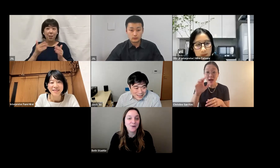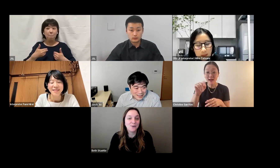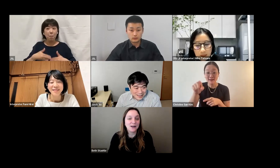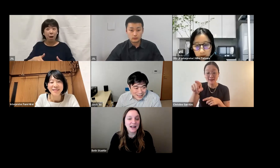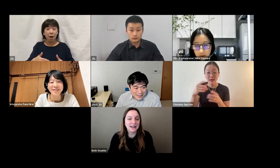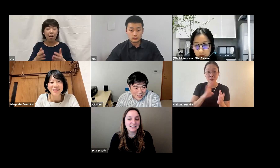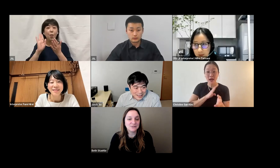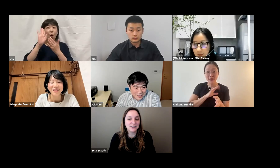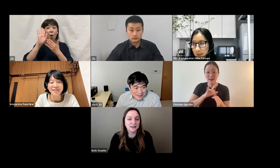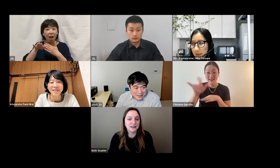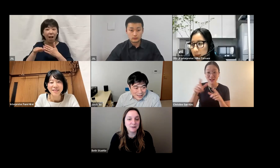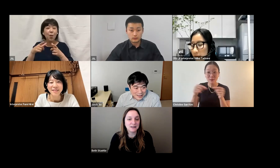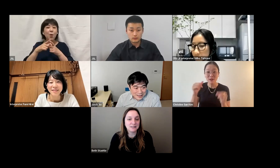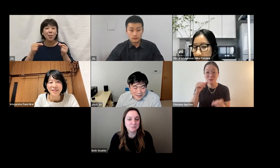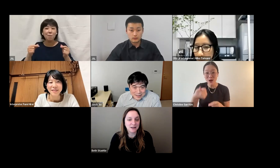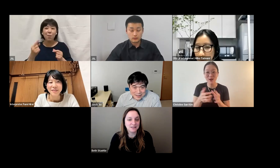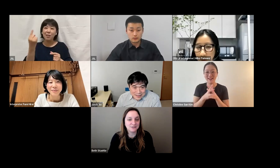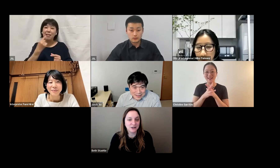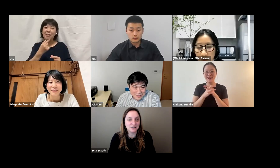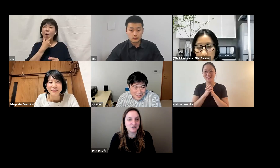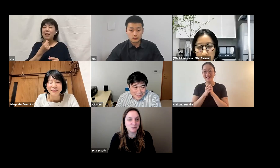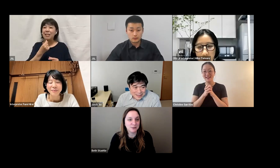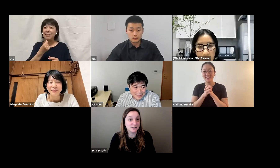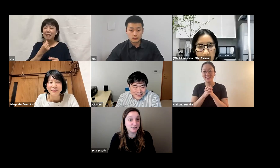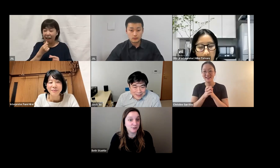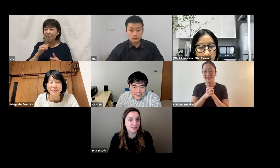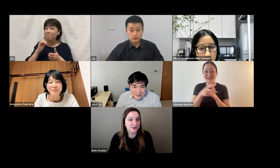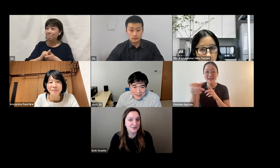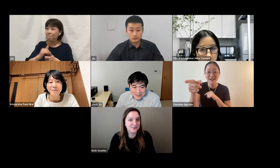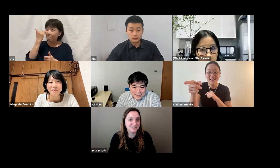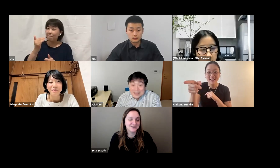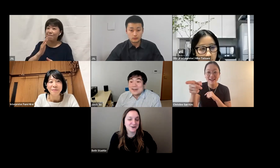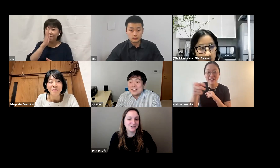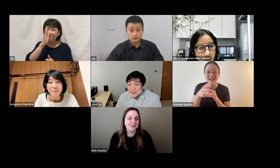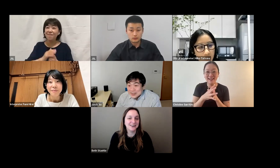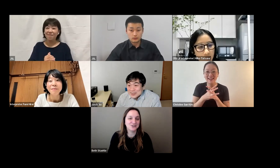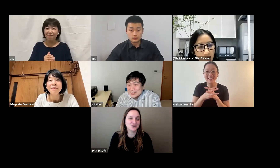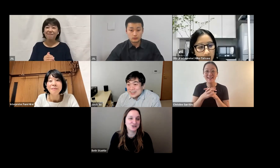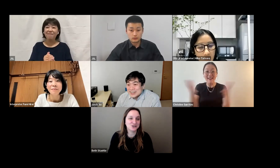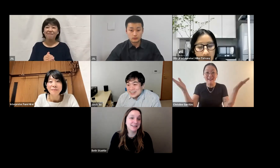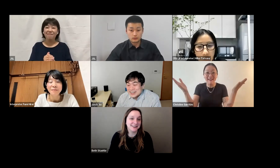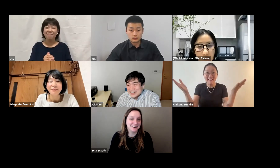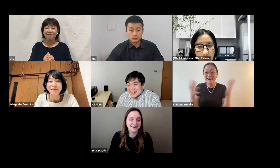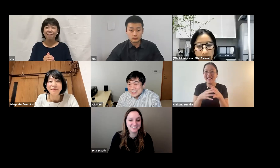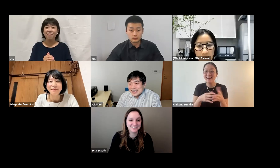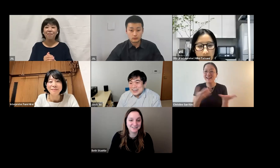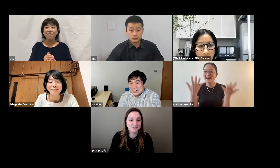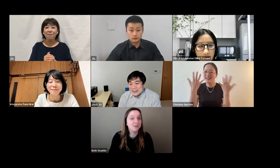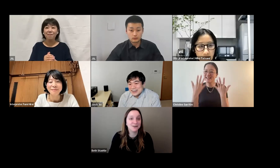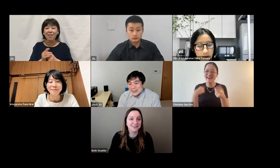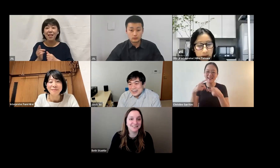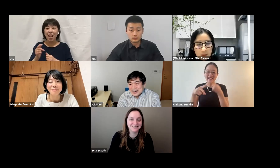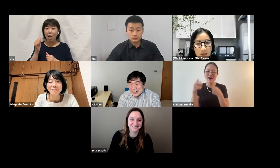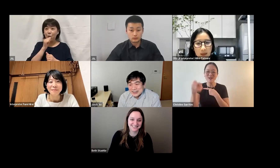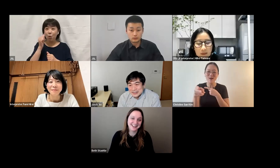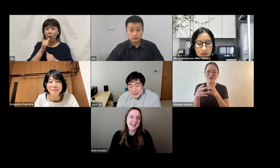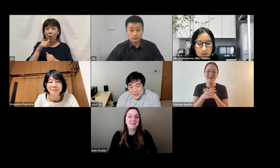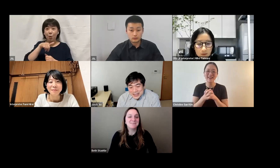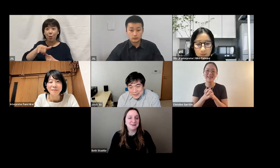Well, and it's funny because Beth is flying to Japan tomorrow. So she’ll be there tomorrow. Oh, well, Beth.